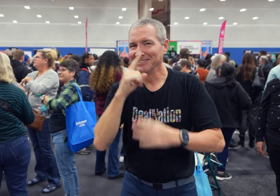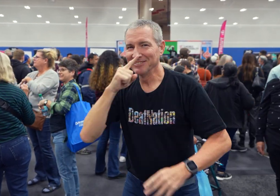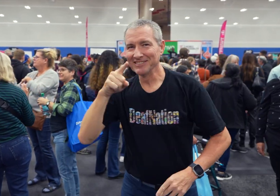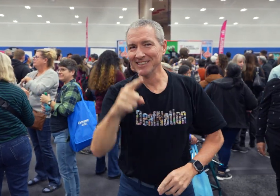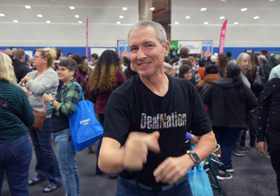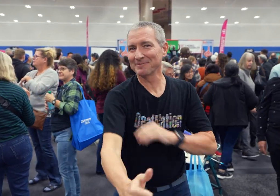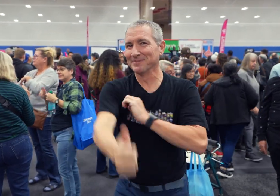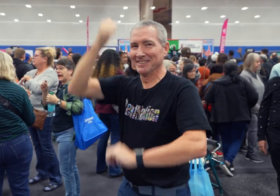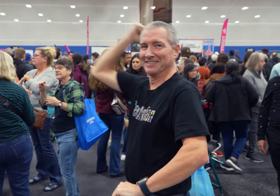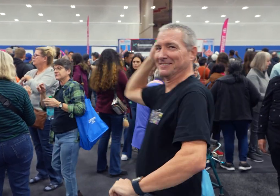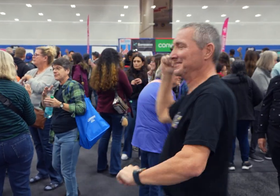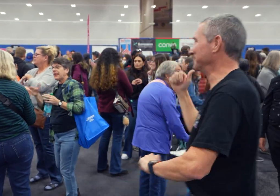We will see you there!